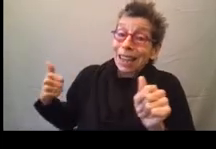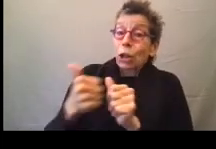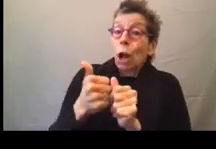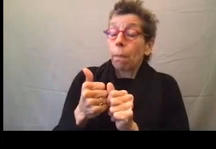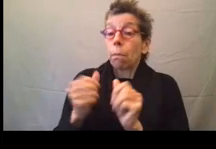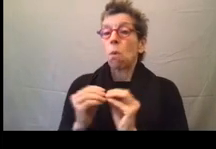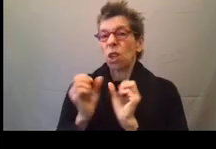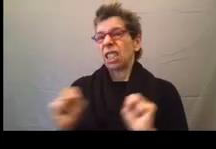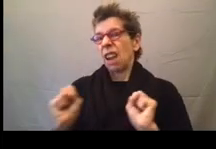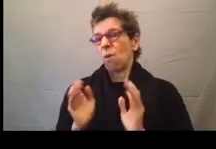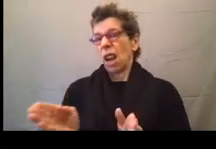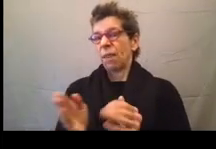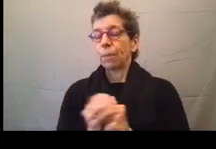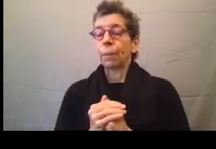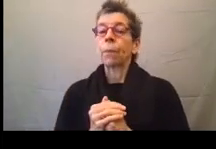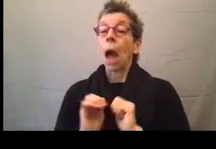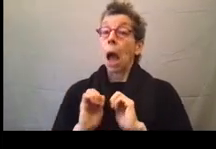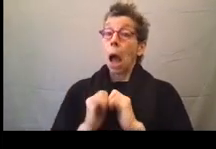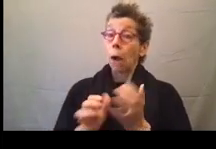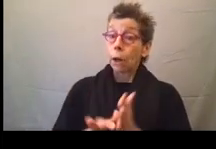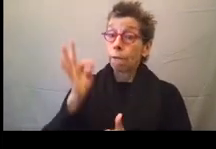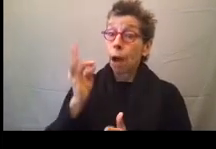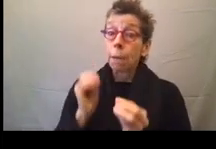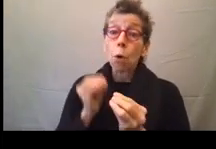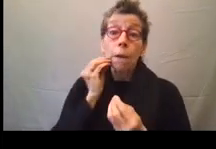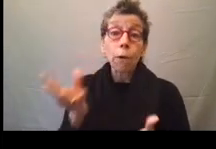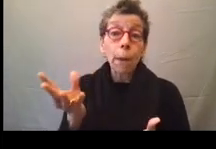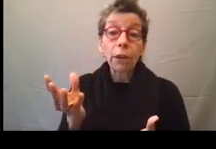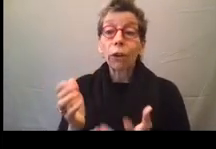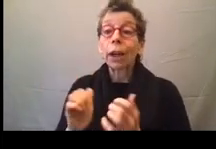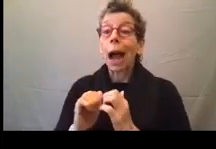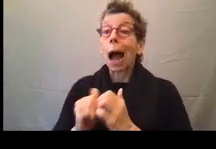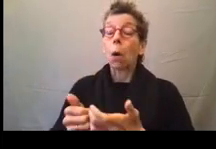more information about these tools and best practices and developing policies around the